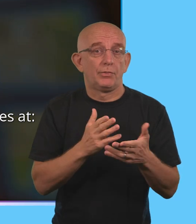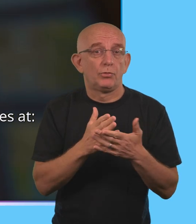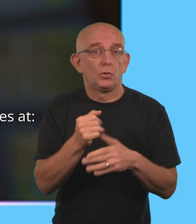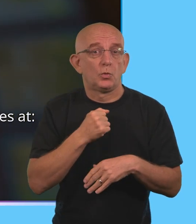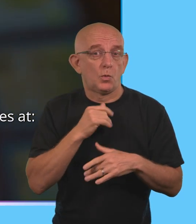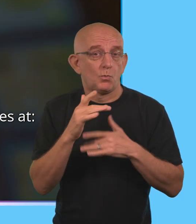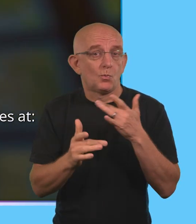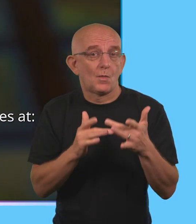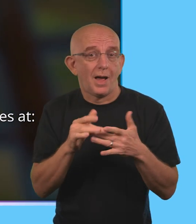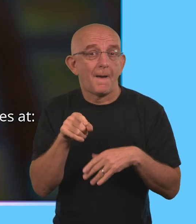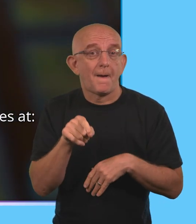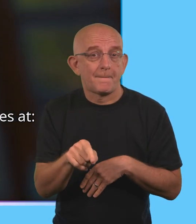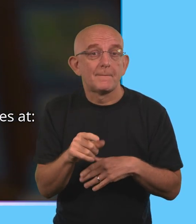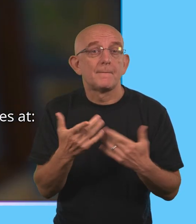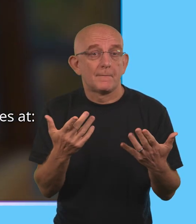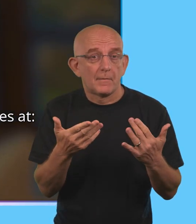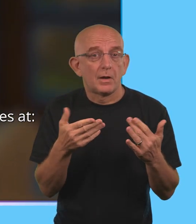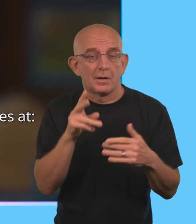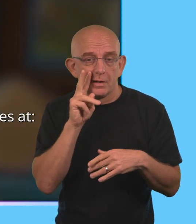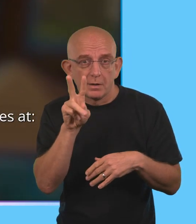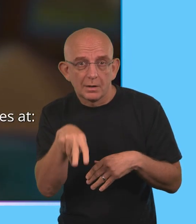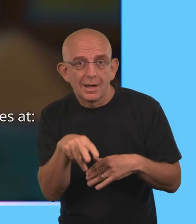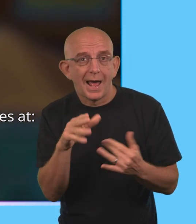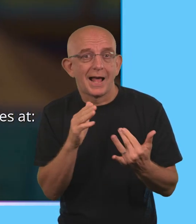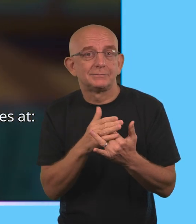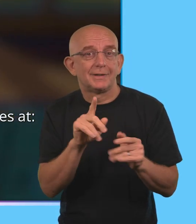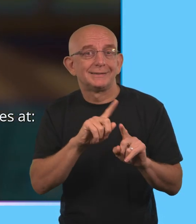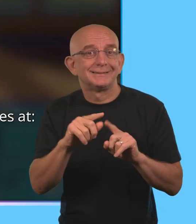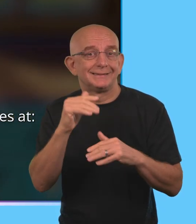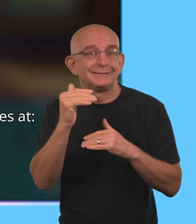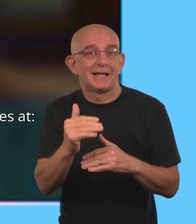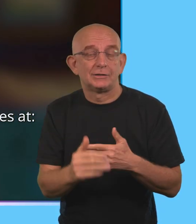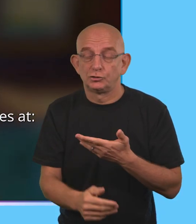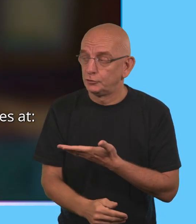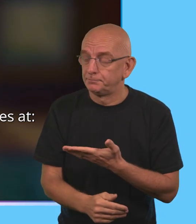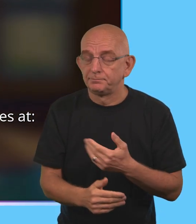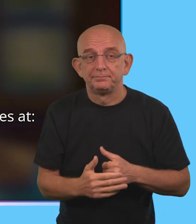of our titles by visiting WhitethornGames.com and clicking on the accessibility section.